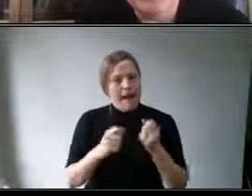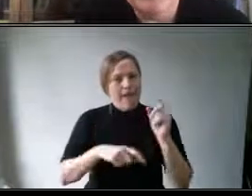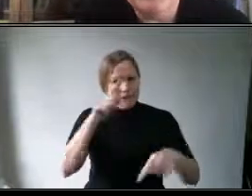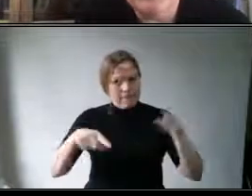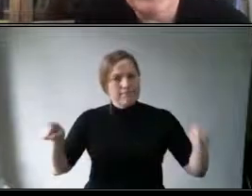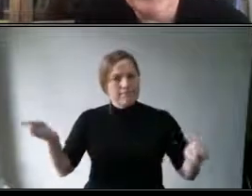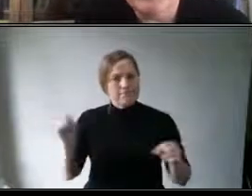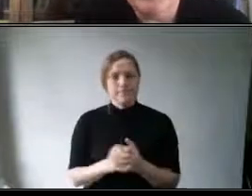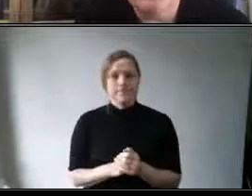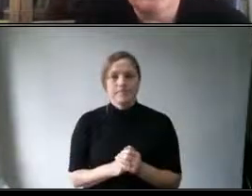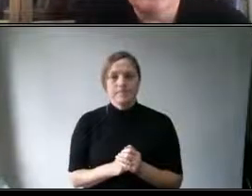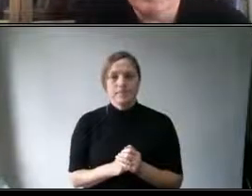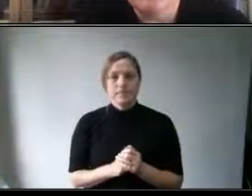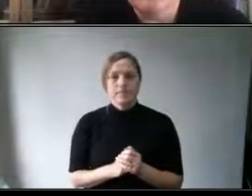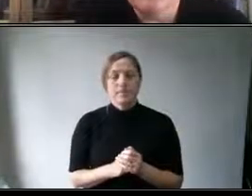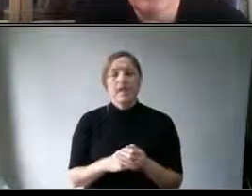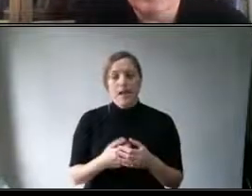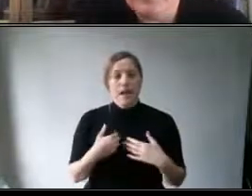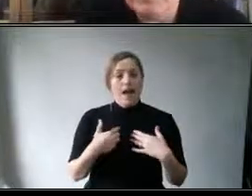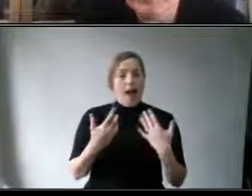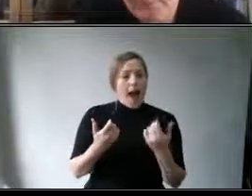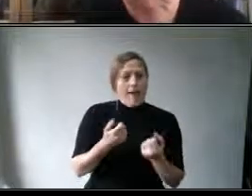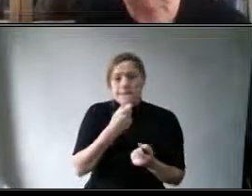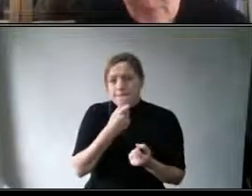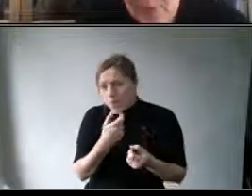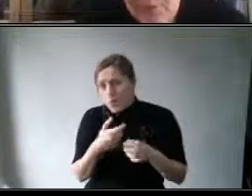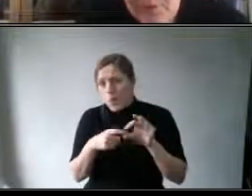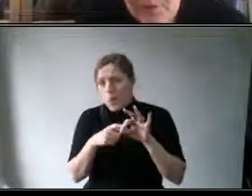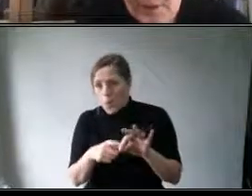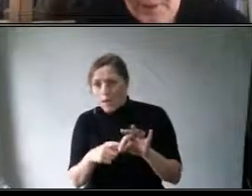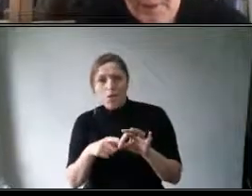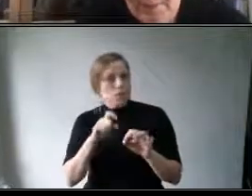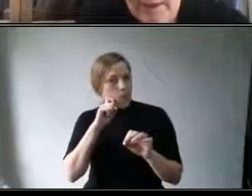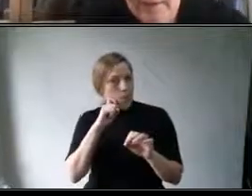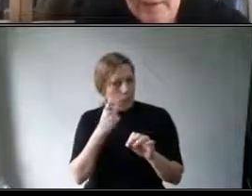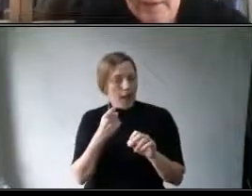nuts and bolts and take some q and a's from the audience but we've talked a little bit about you